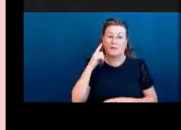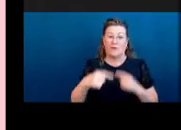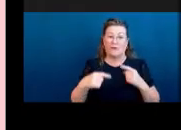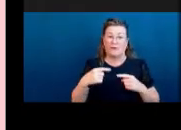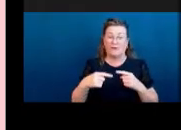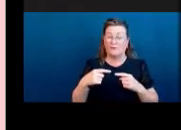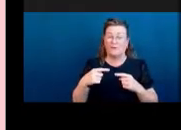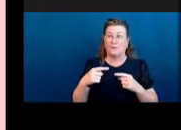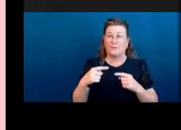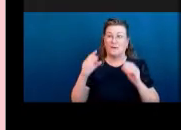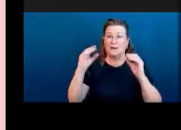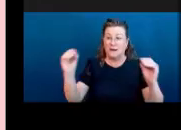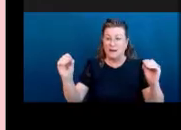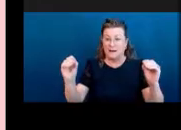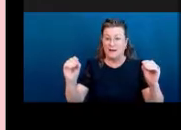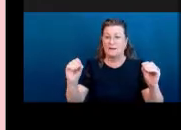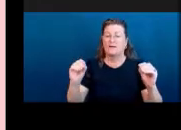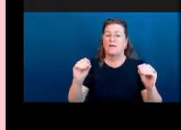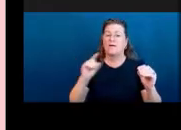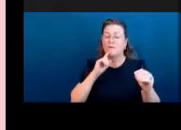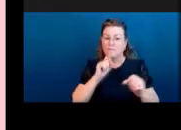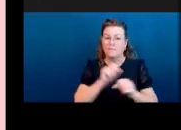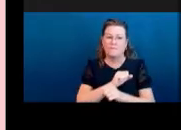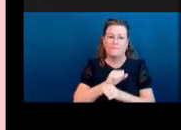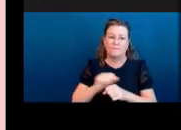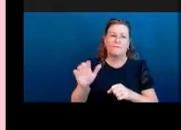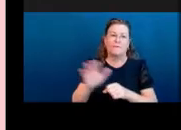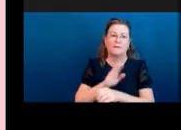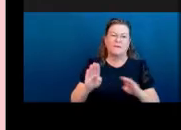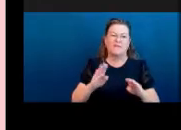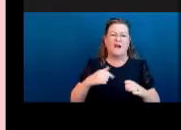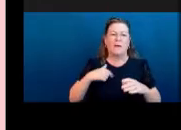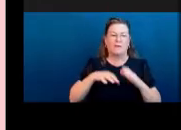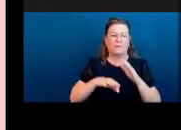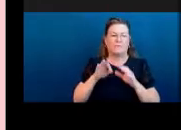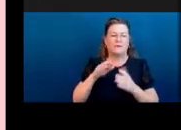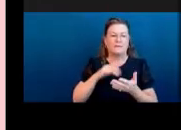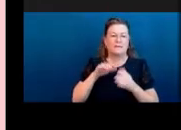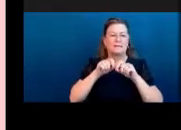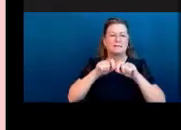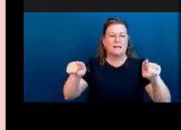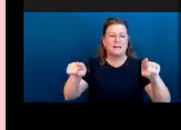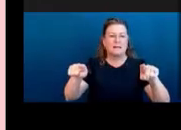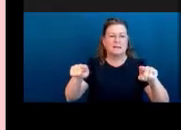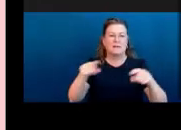actually fully behavioral. And I will find the study and send it so that you guys have it, so you don't think I'm just pulling